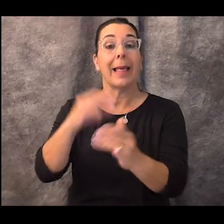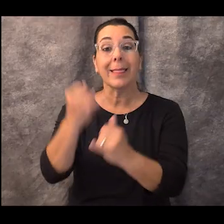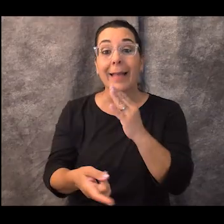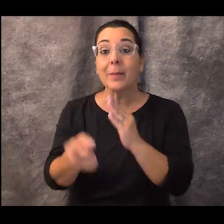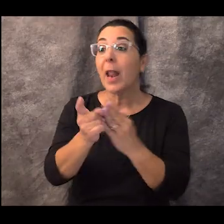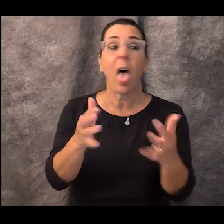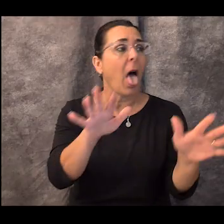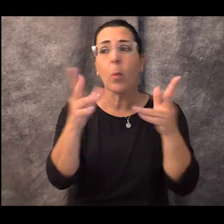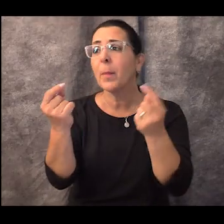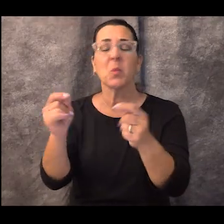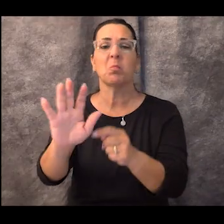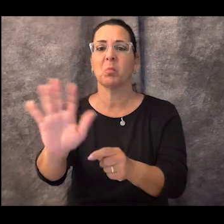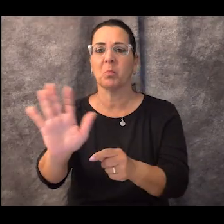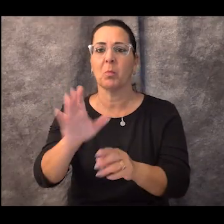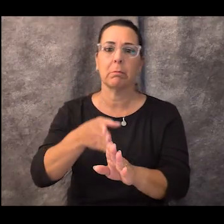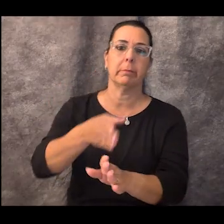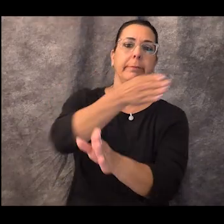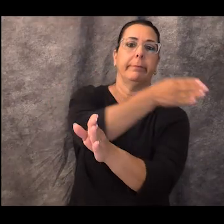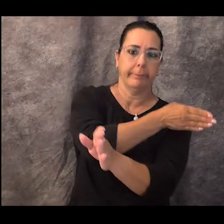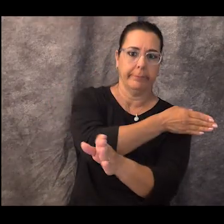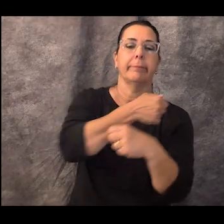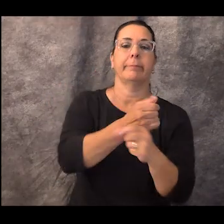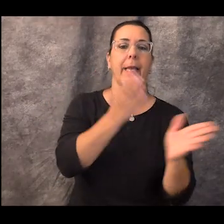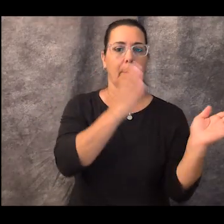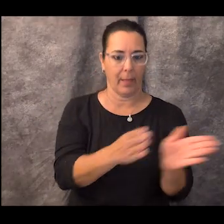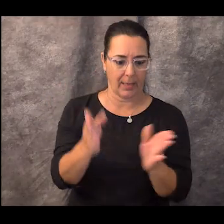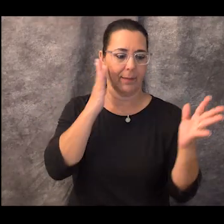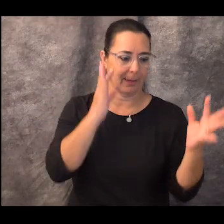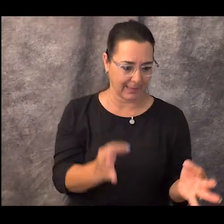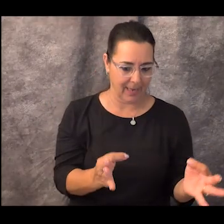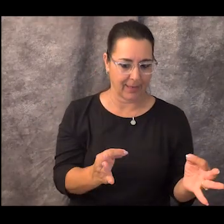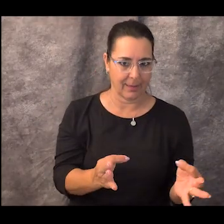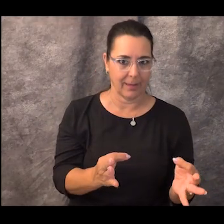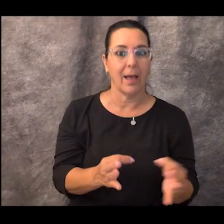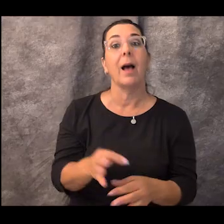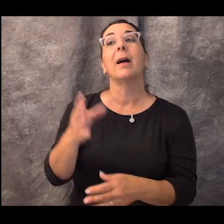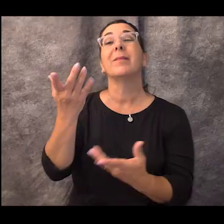Nobody wants a surprise on Election Day when you know it's, election day is the last day of a process, right?